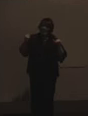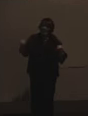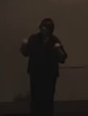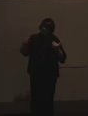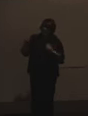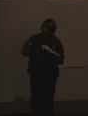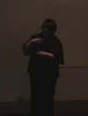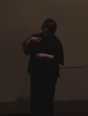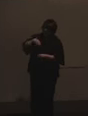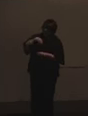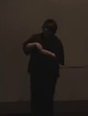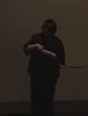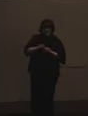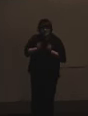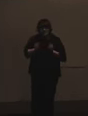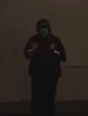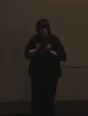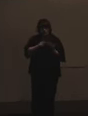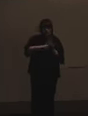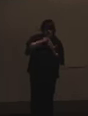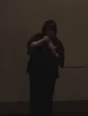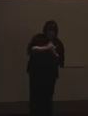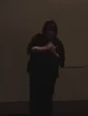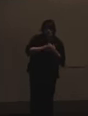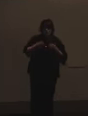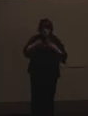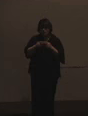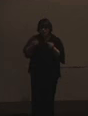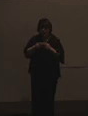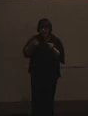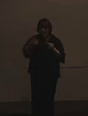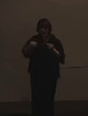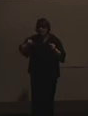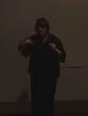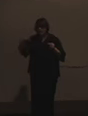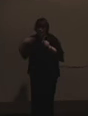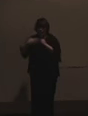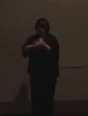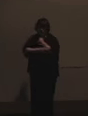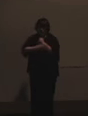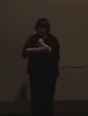and including the Japan and abroad project. 20 projects are now are moving.